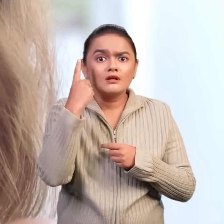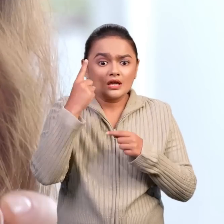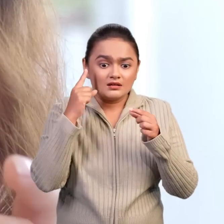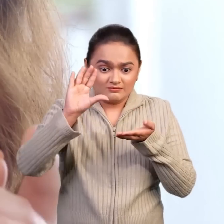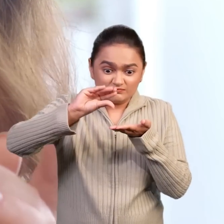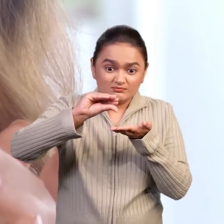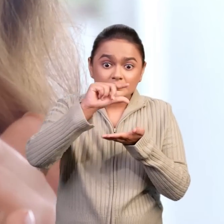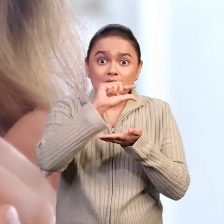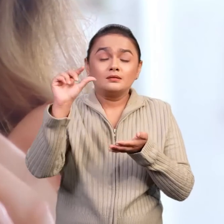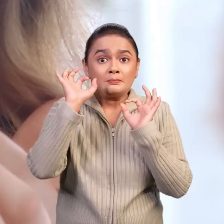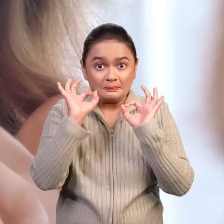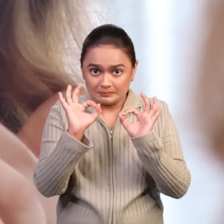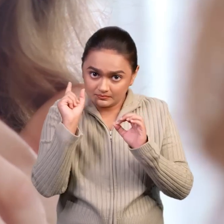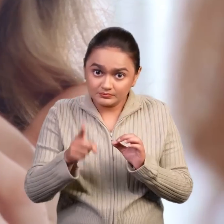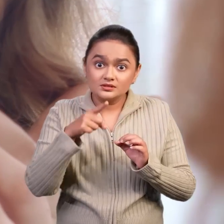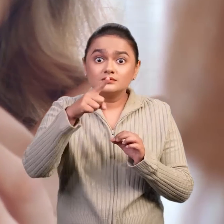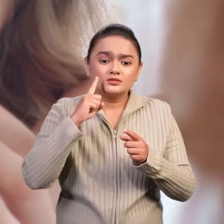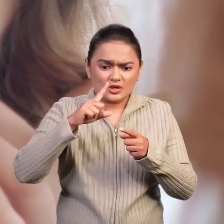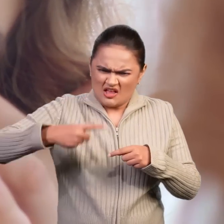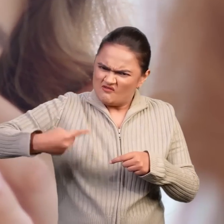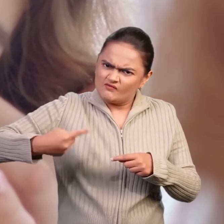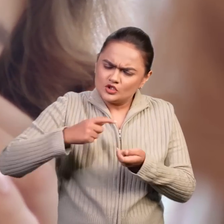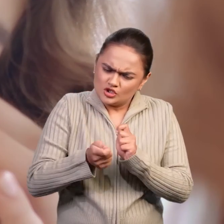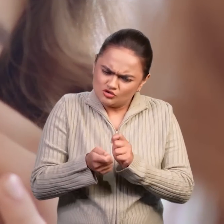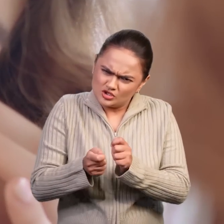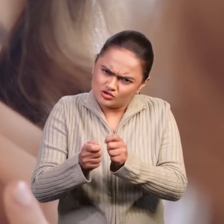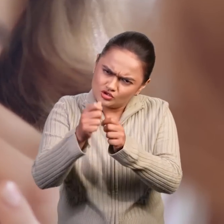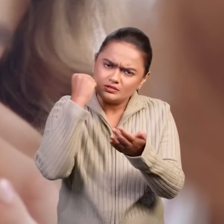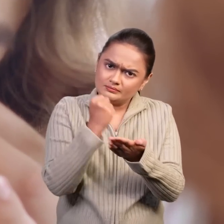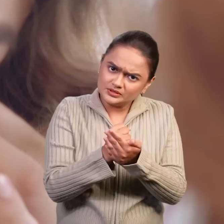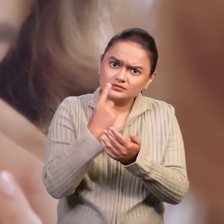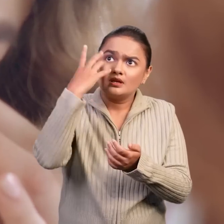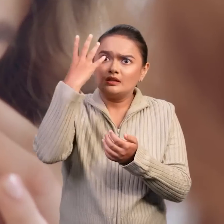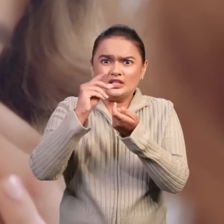in the correct solution, which needs to change on a daily basis. All through the night.